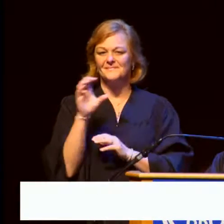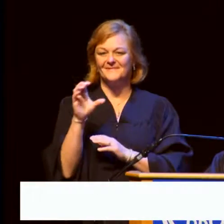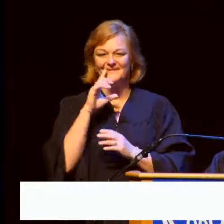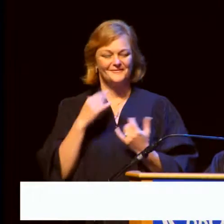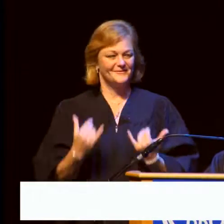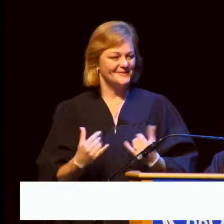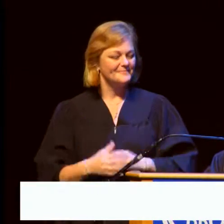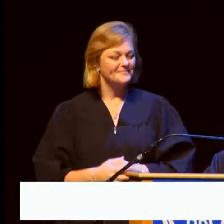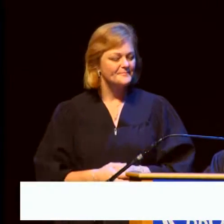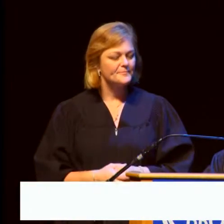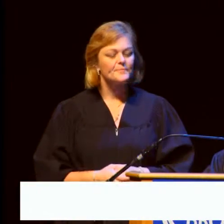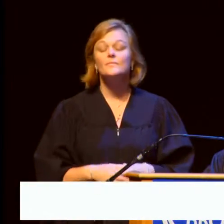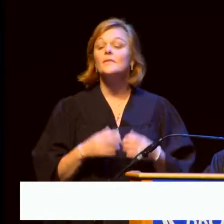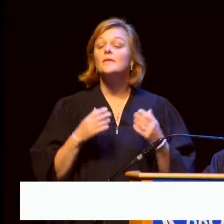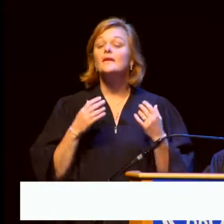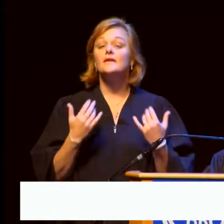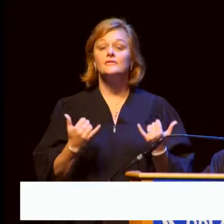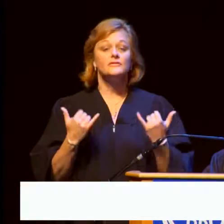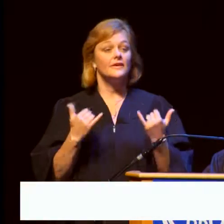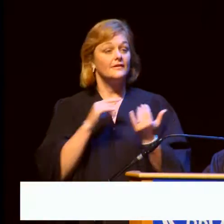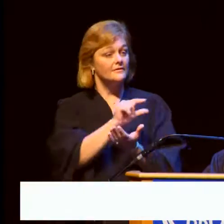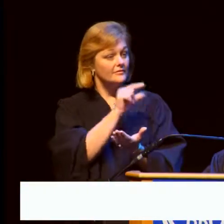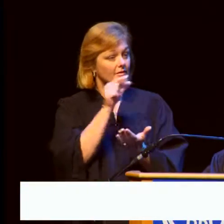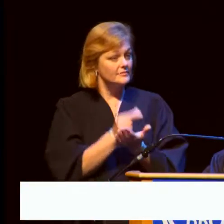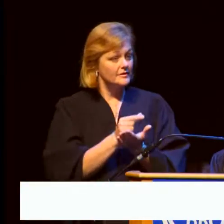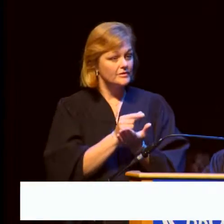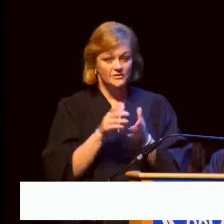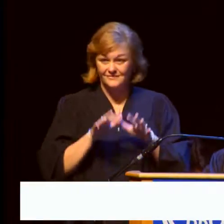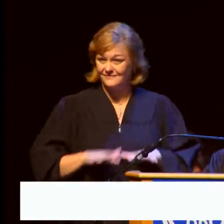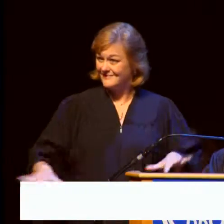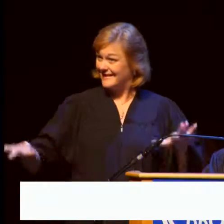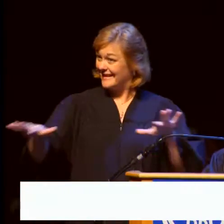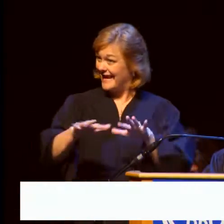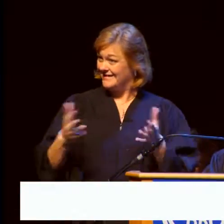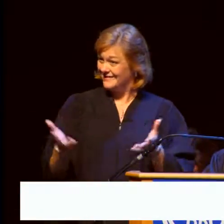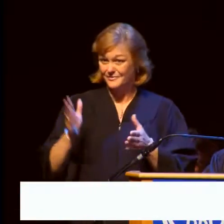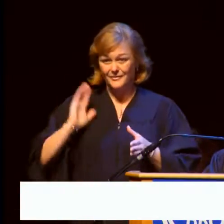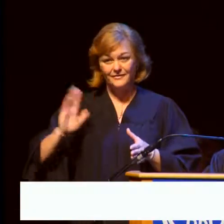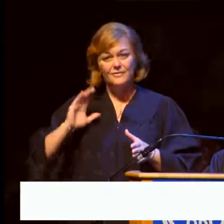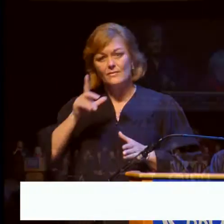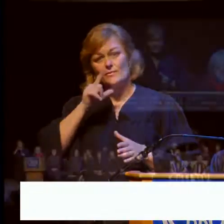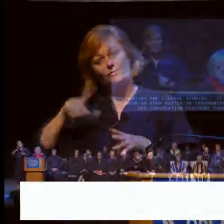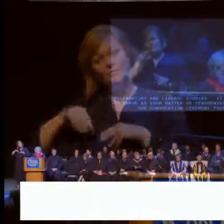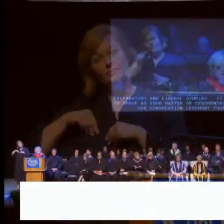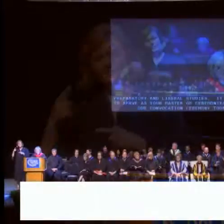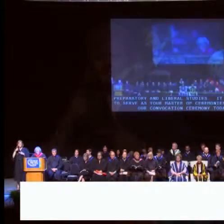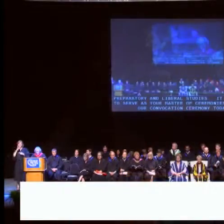OUR CONVOCATION CEREMONY TODAY IS TAKING PLACE ON THE TRADITIONAL LANDS OF THE MISSISSAUGAS OF NEW CREDIT.